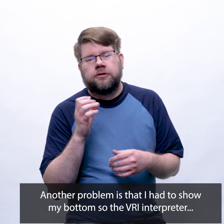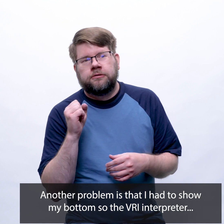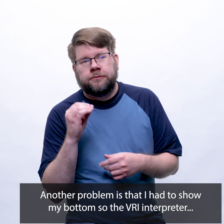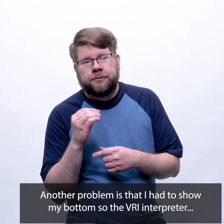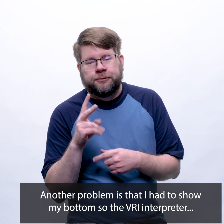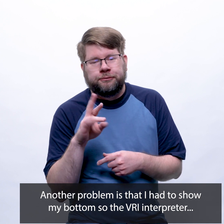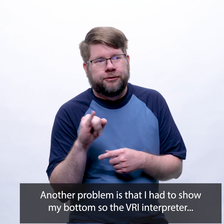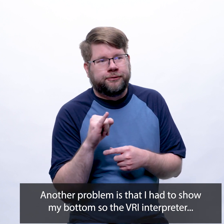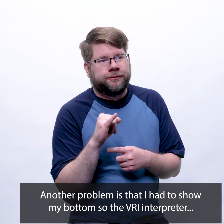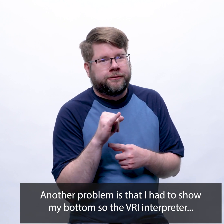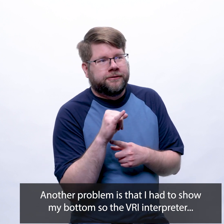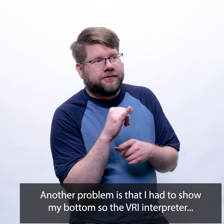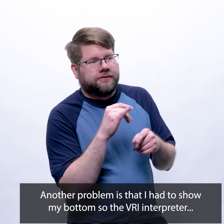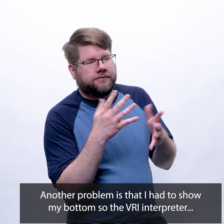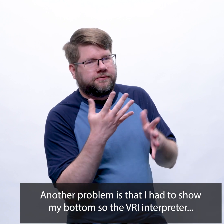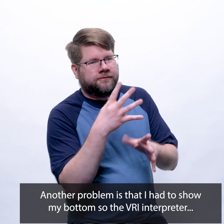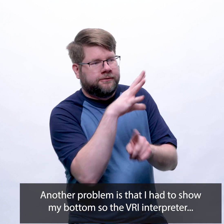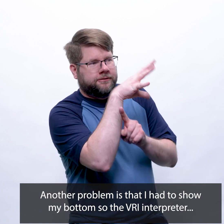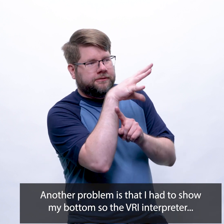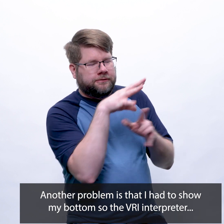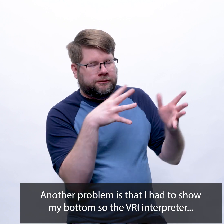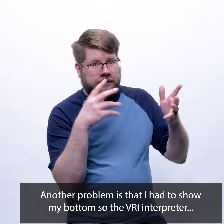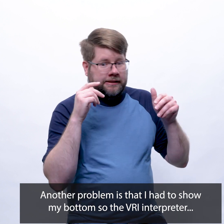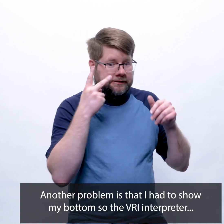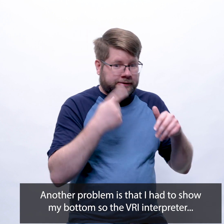[Sign language]